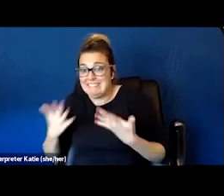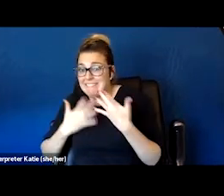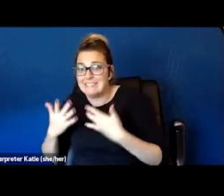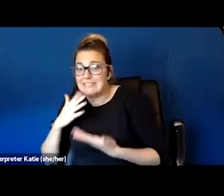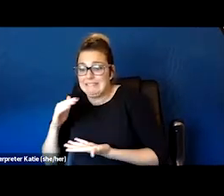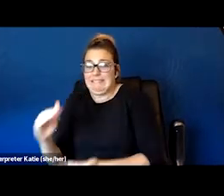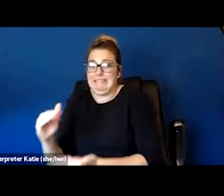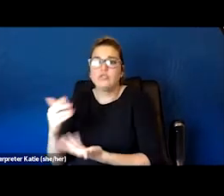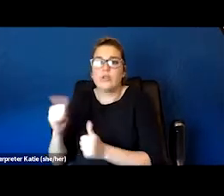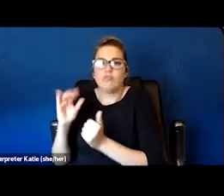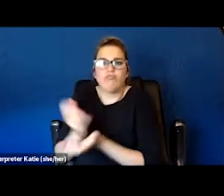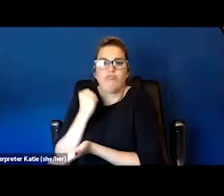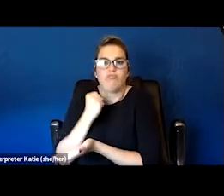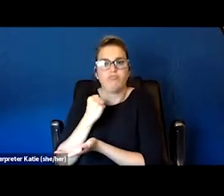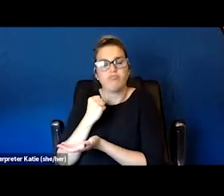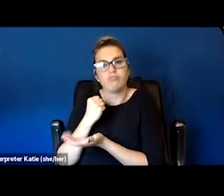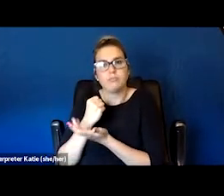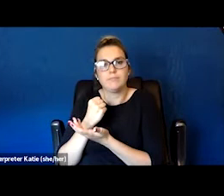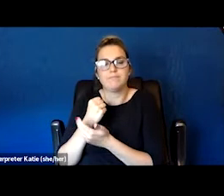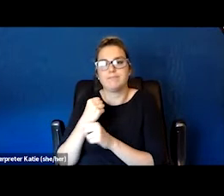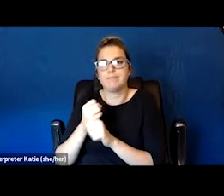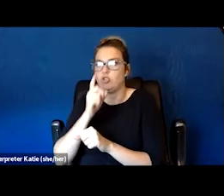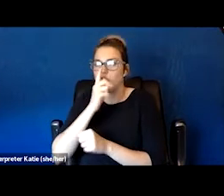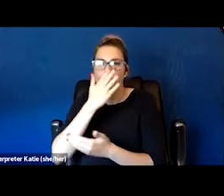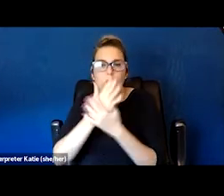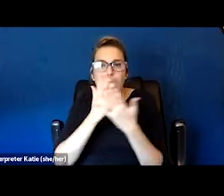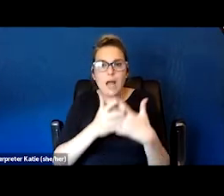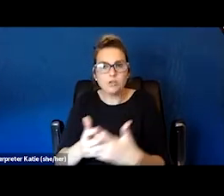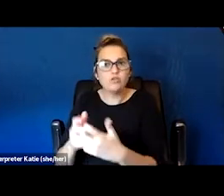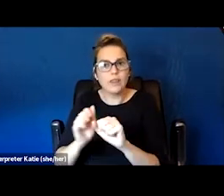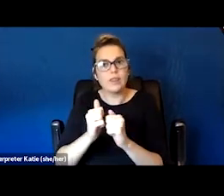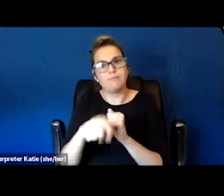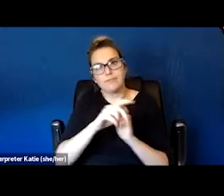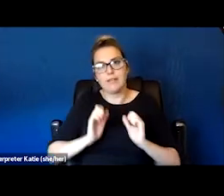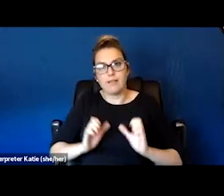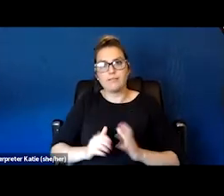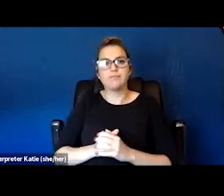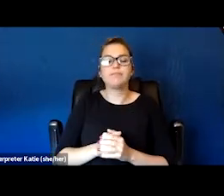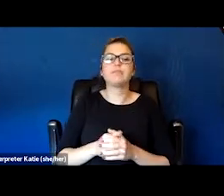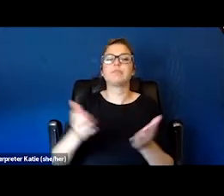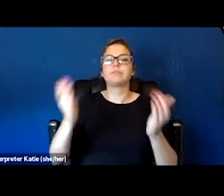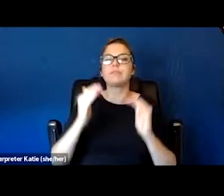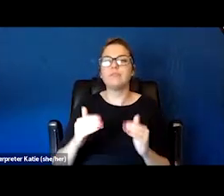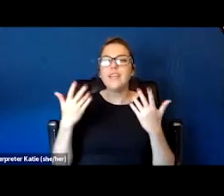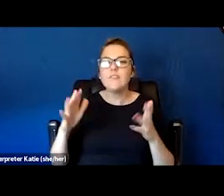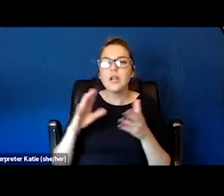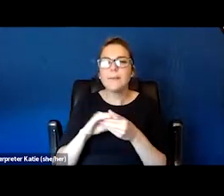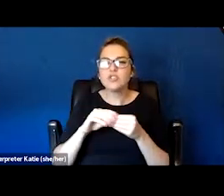Next slide. So the next few slides go through the key I mentioned at the beginning of this portion of the presentation,